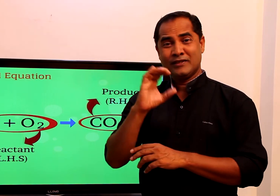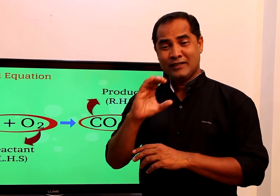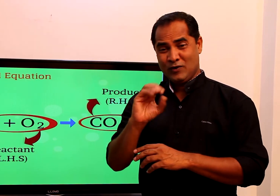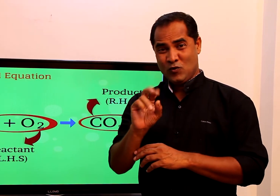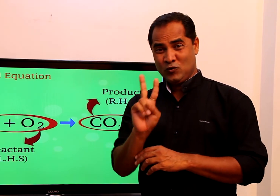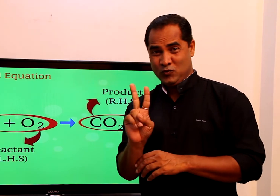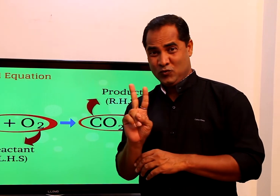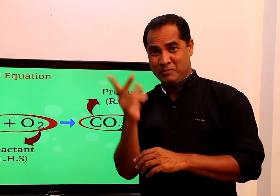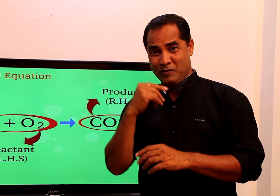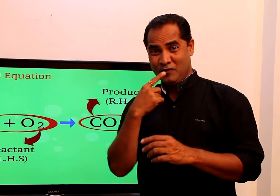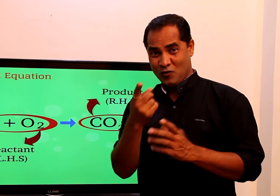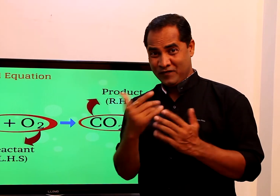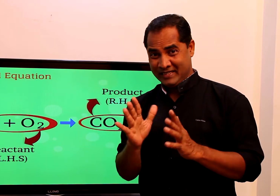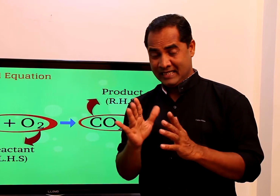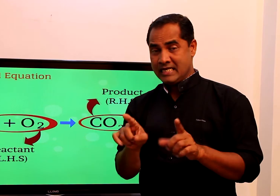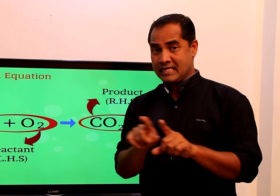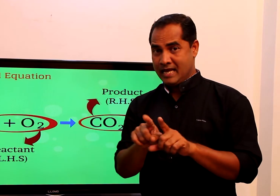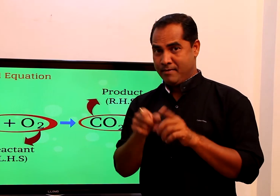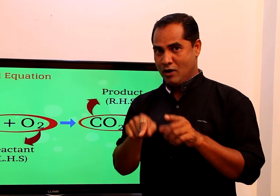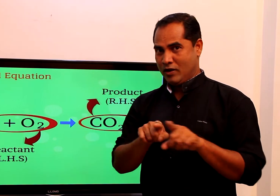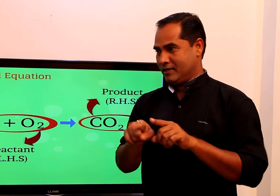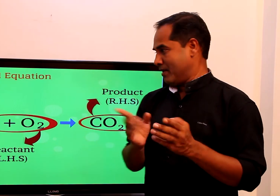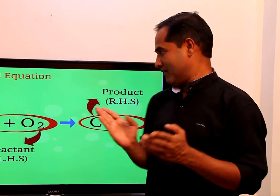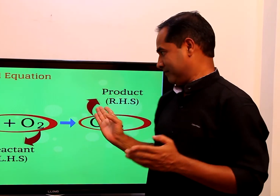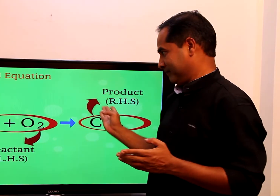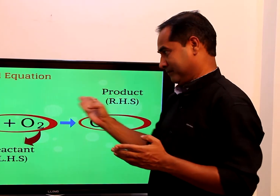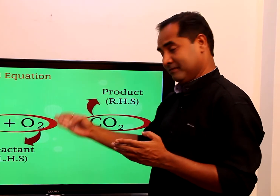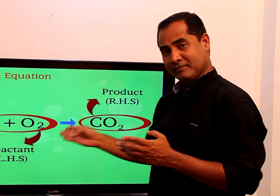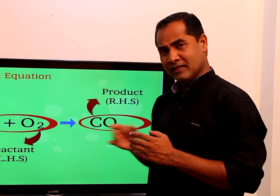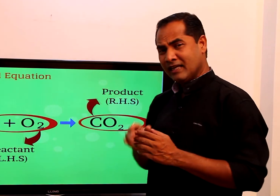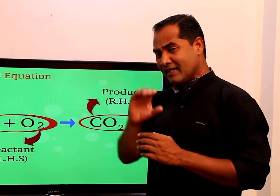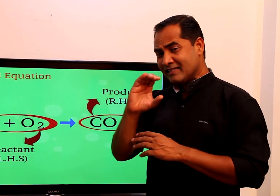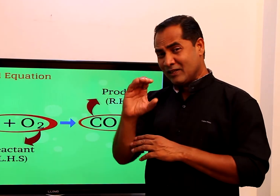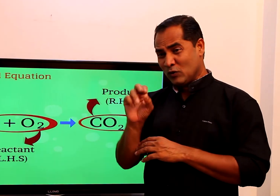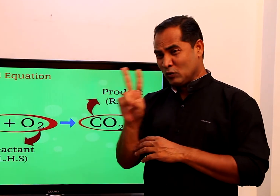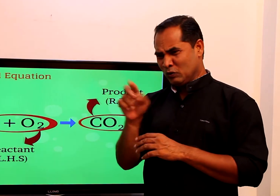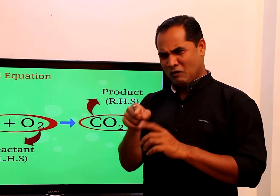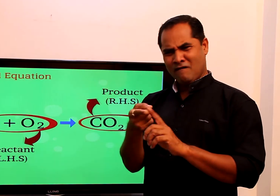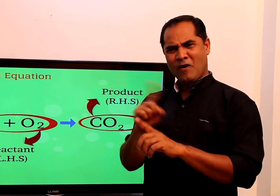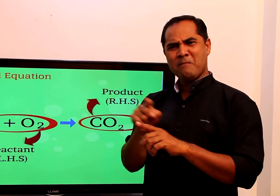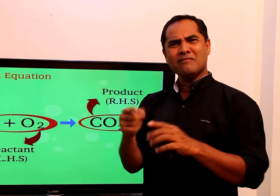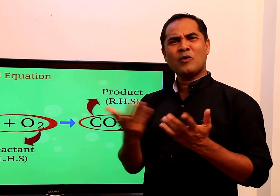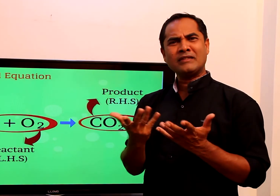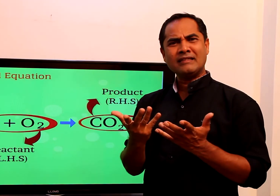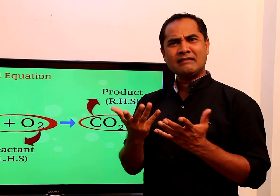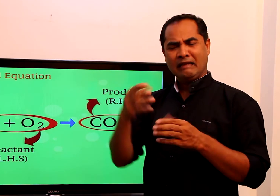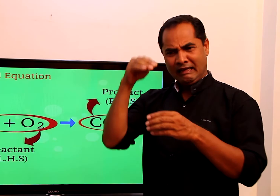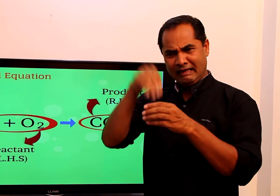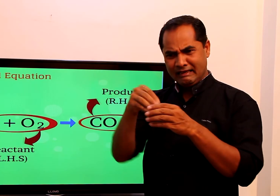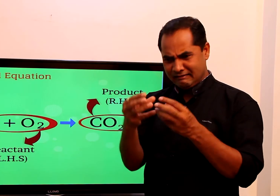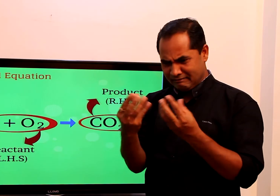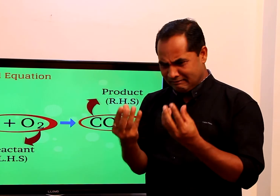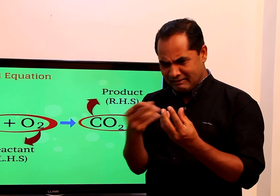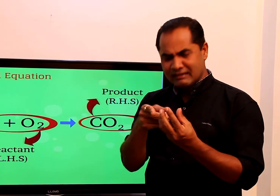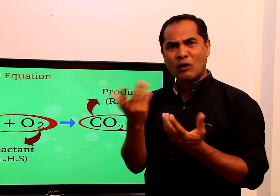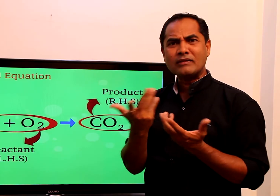burns, carbon dioxide is released. This is the same example - CO2 How do we get CO2?